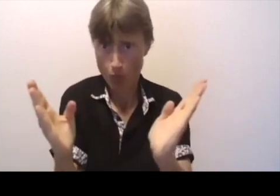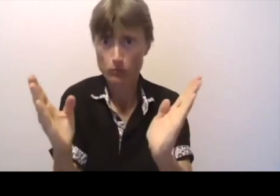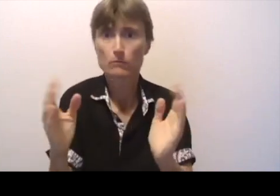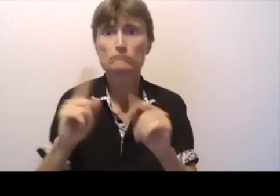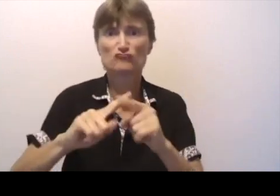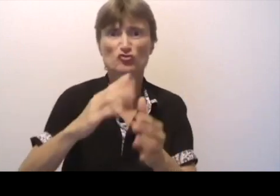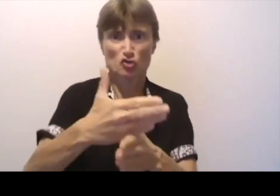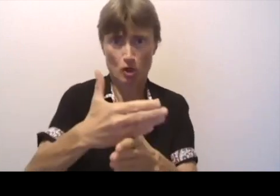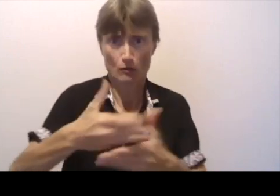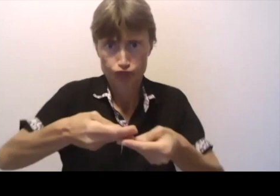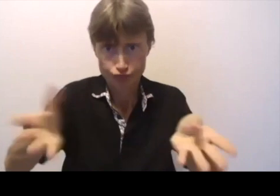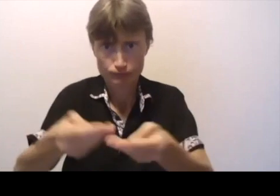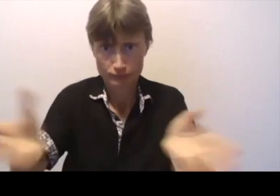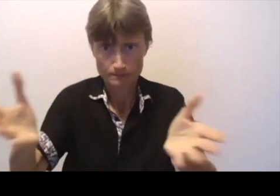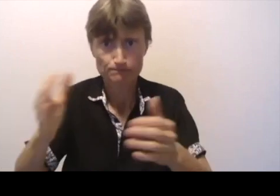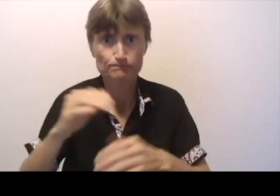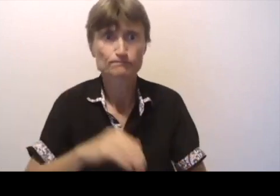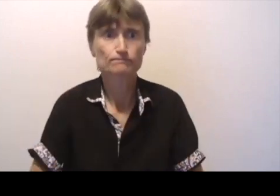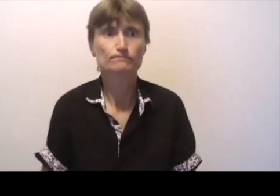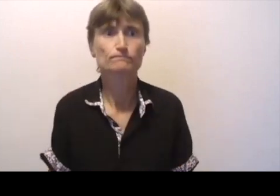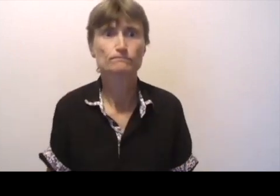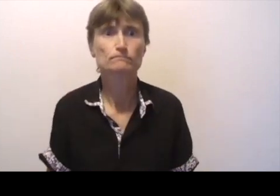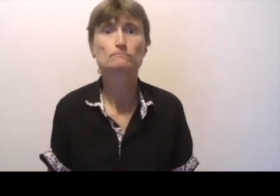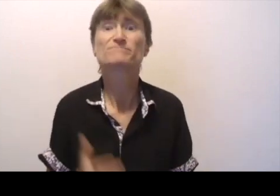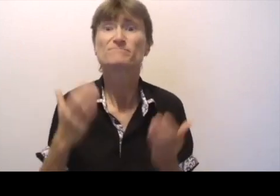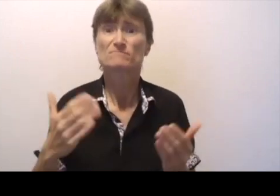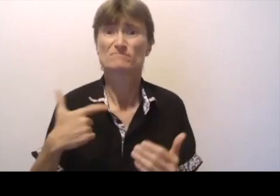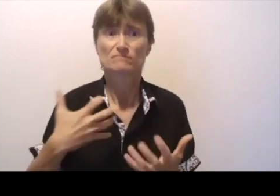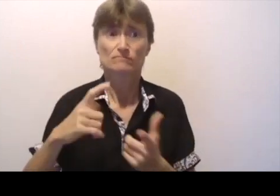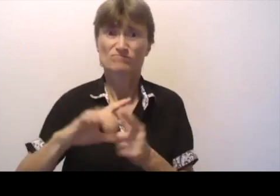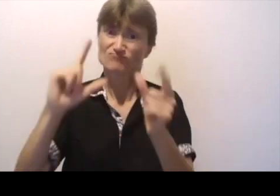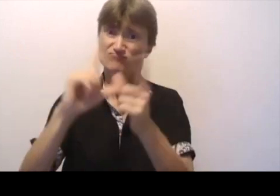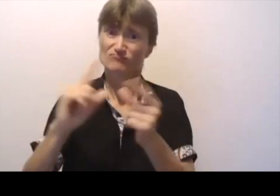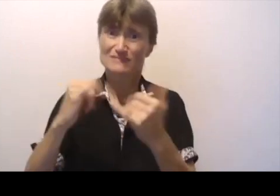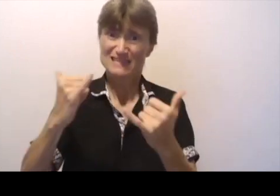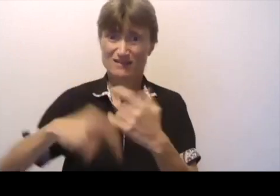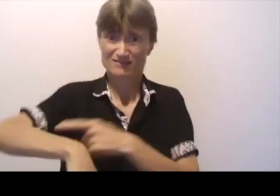so i do also want to quickly talk about this volatile uncertain complex and